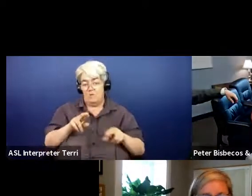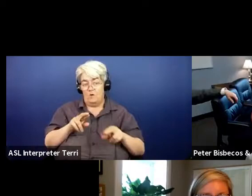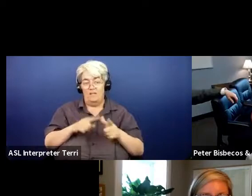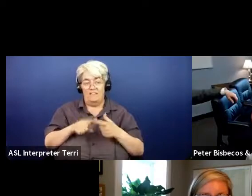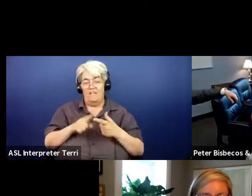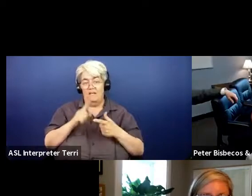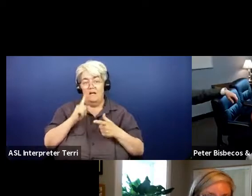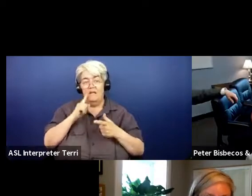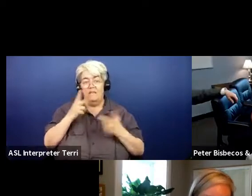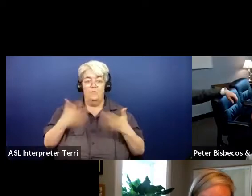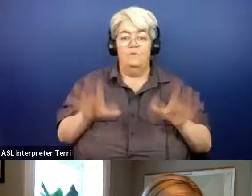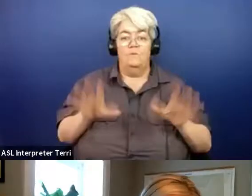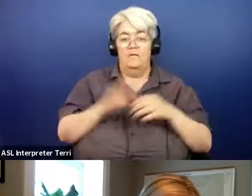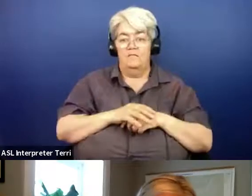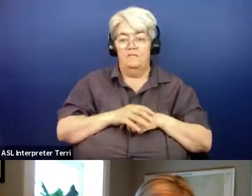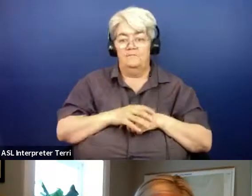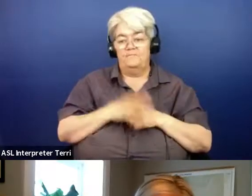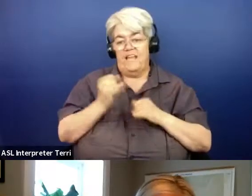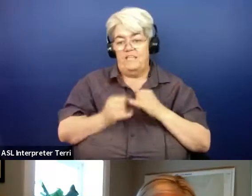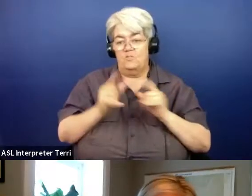Probably the last question that we